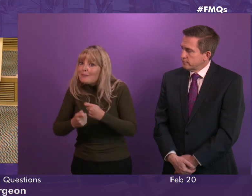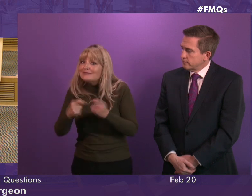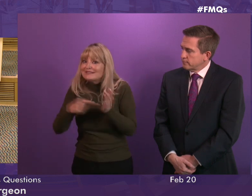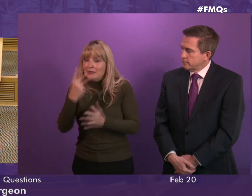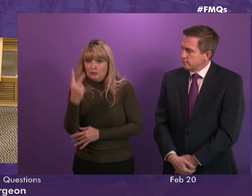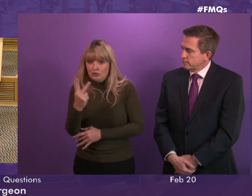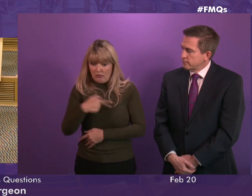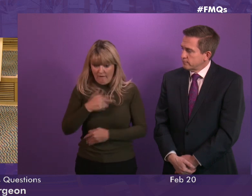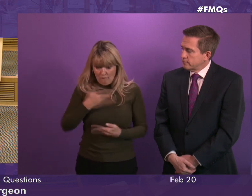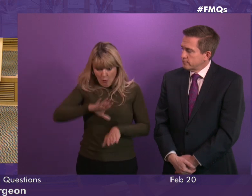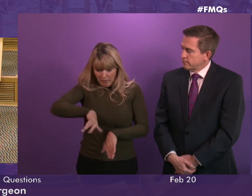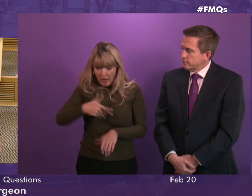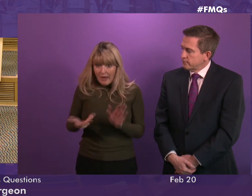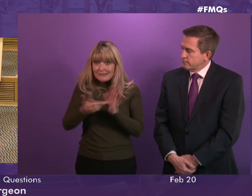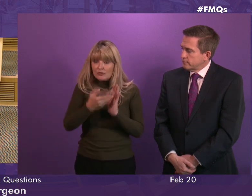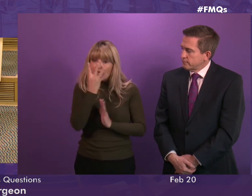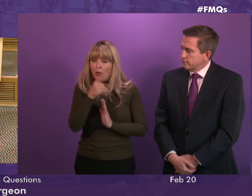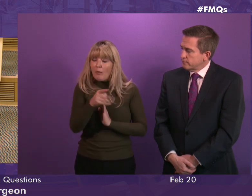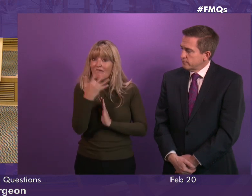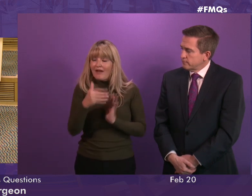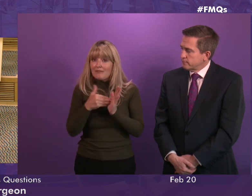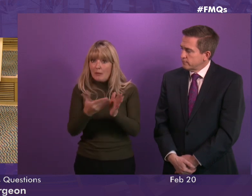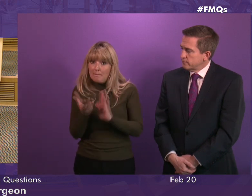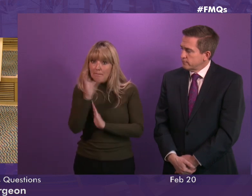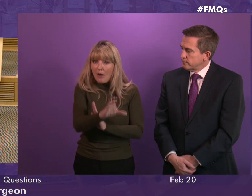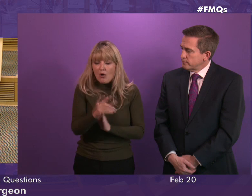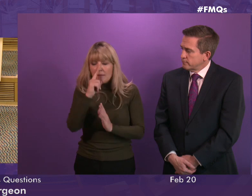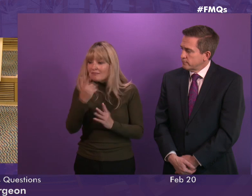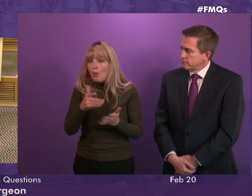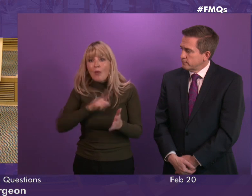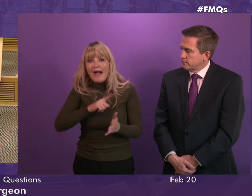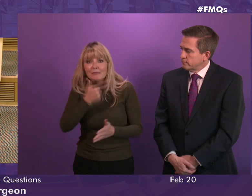£4.5 million to give people better access to weight-management services to support effective